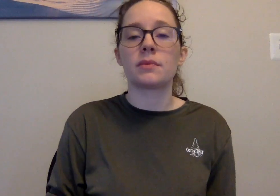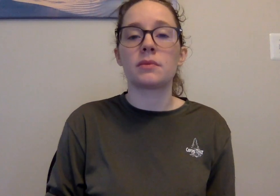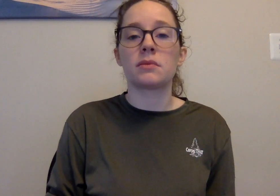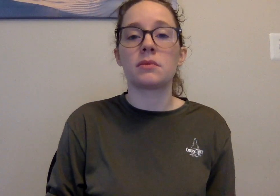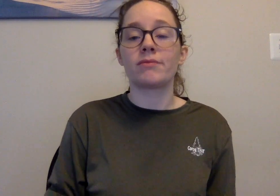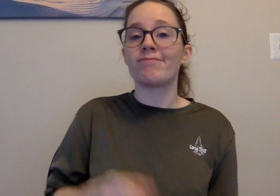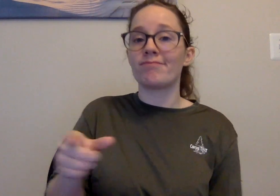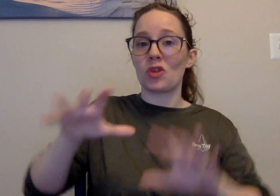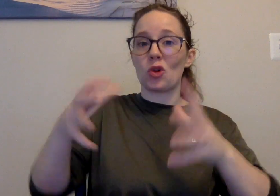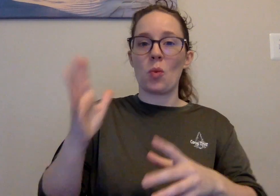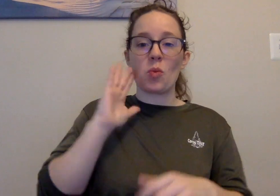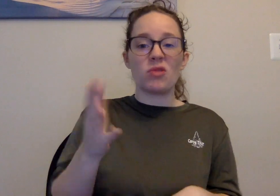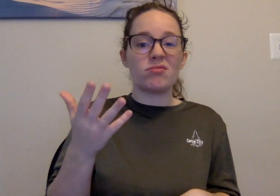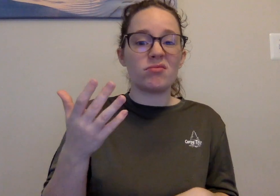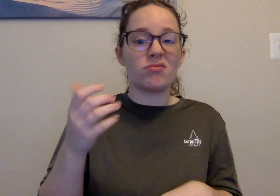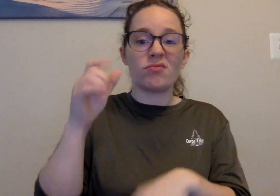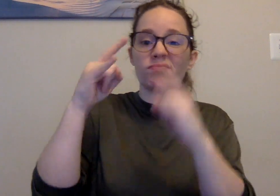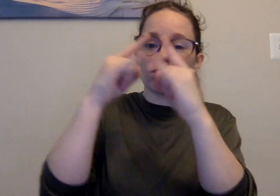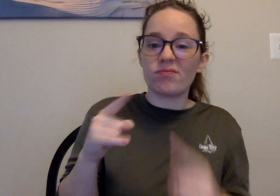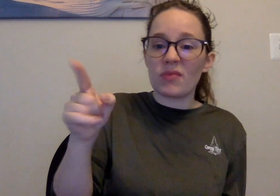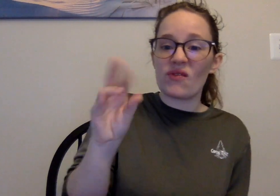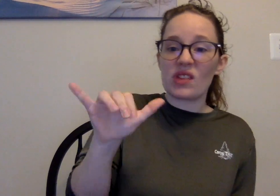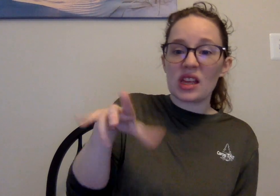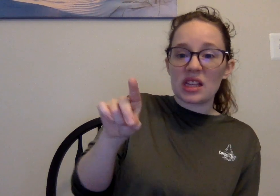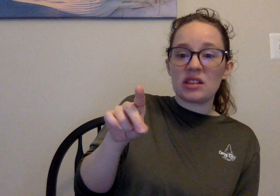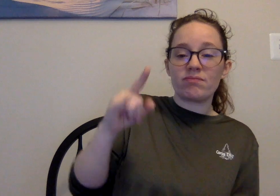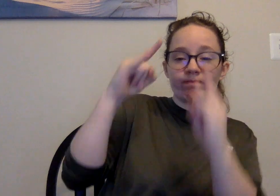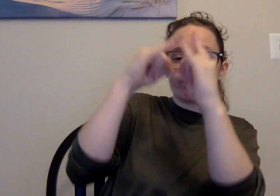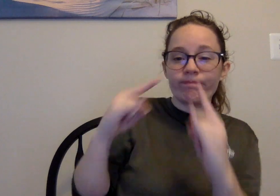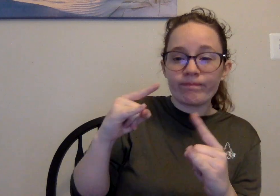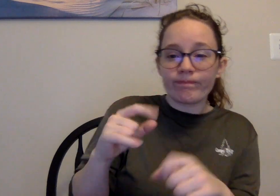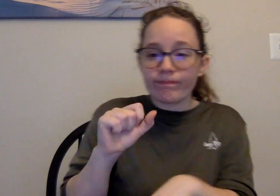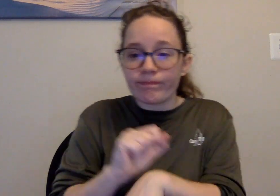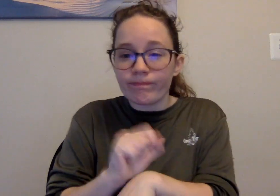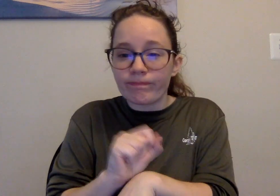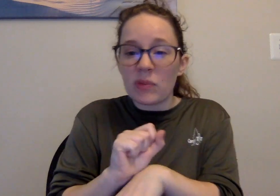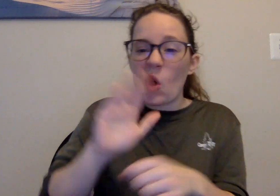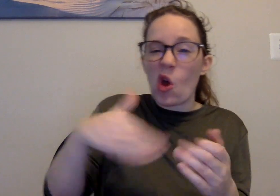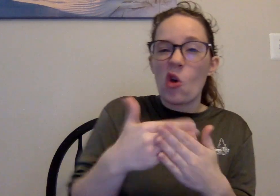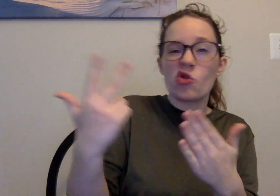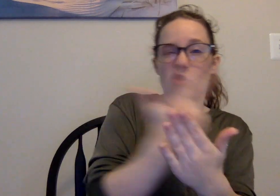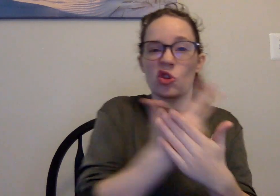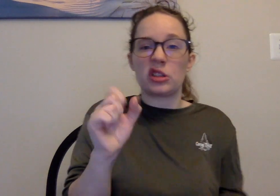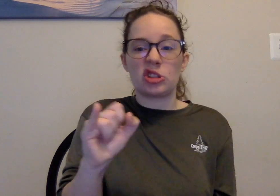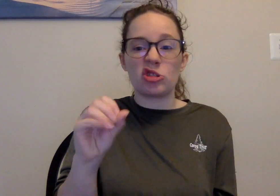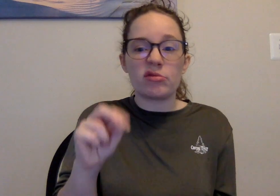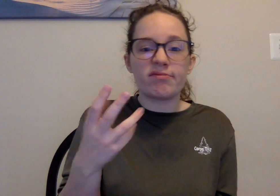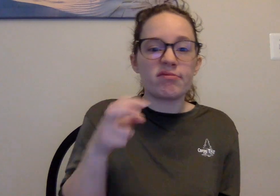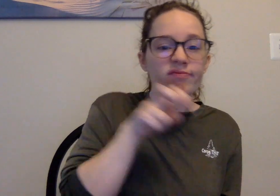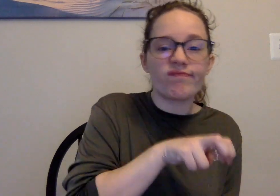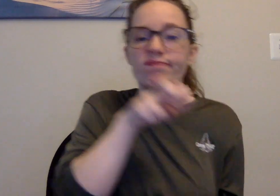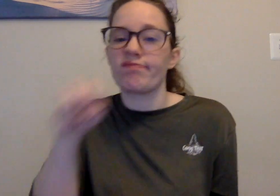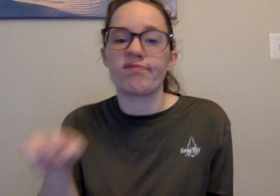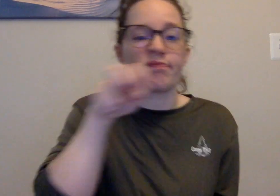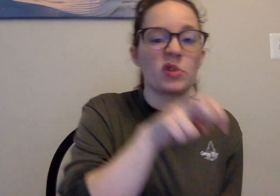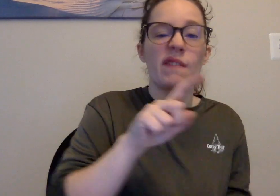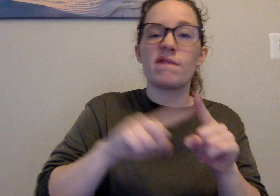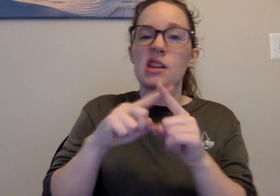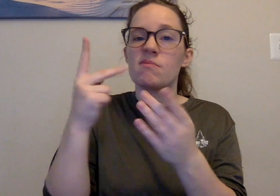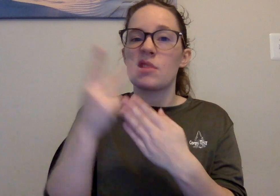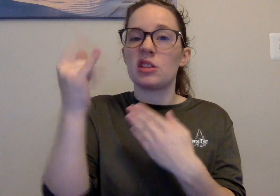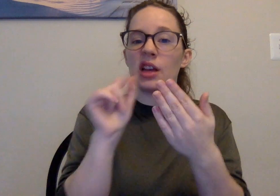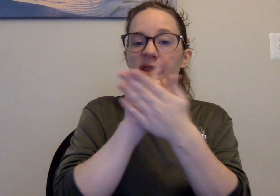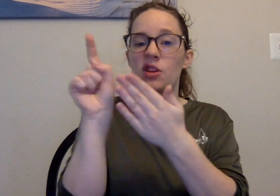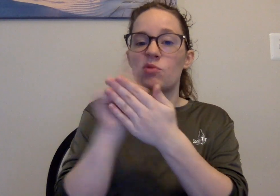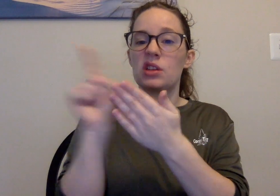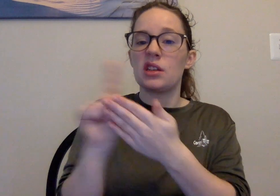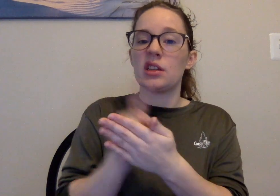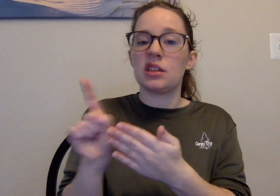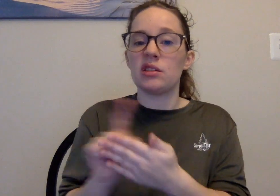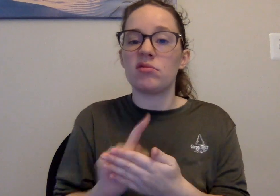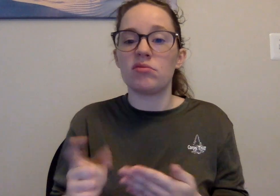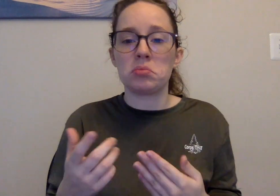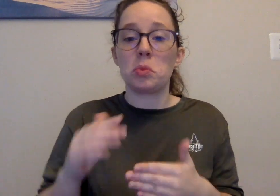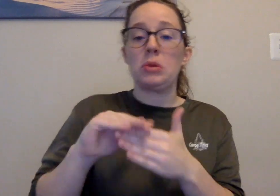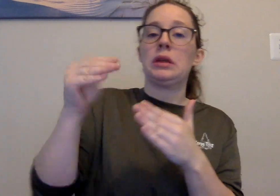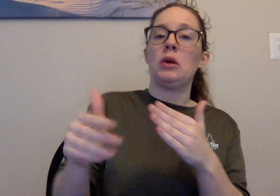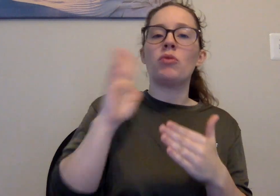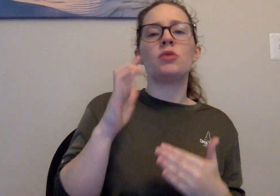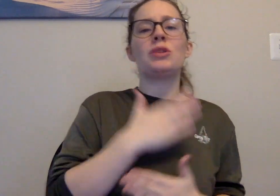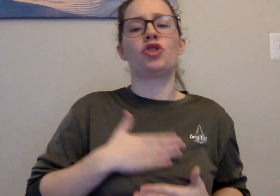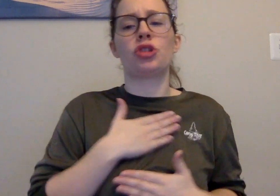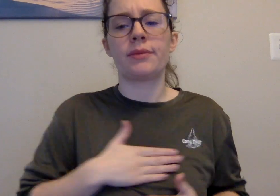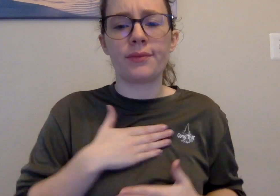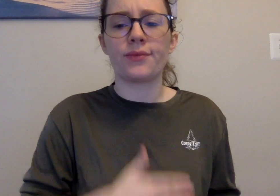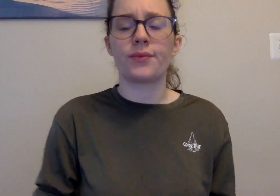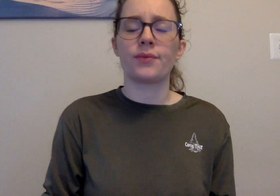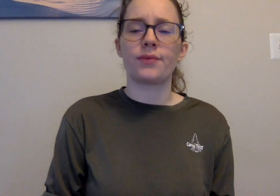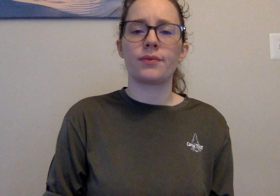Crews camp in the field for their entire three-week session, traveling to a new project each week and recreating on the weekends